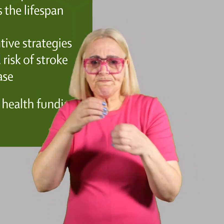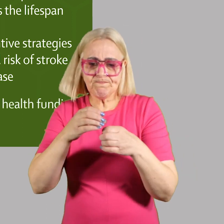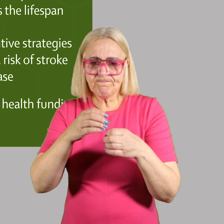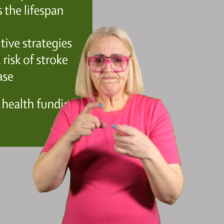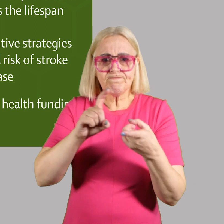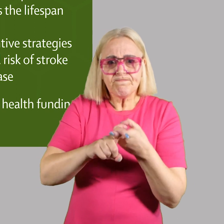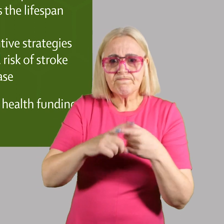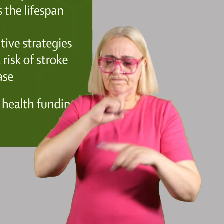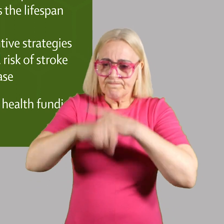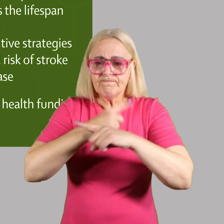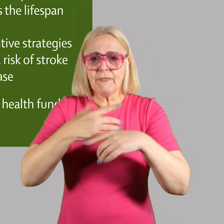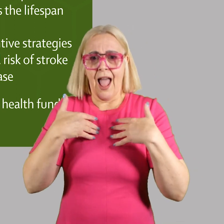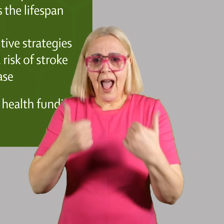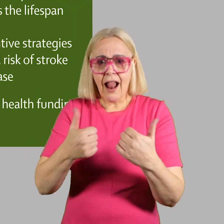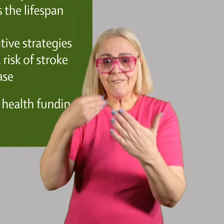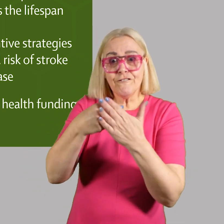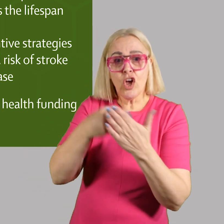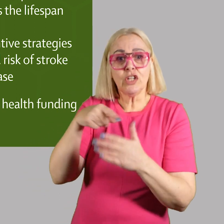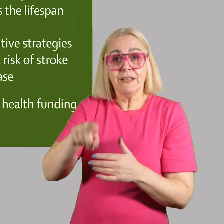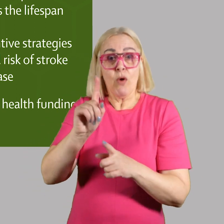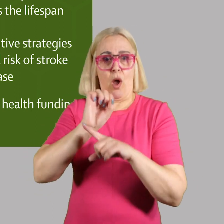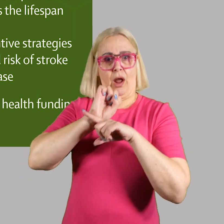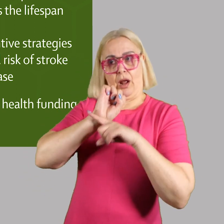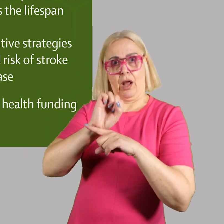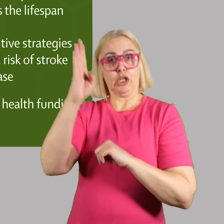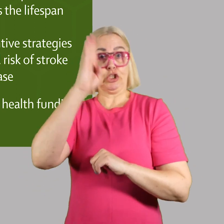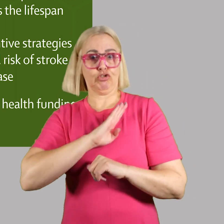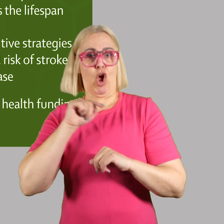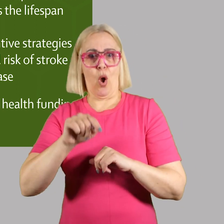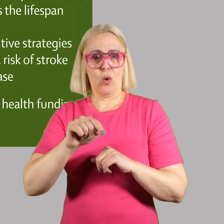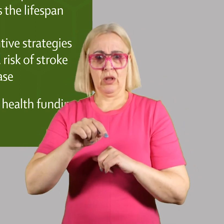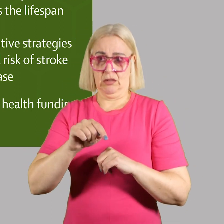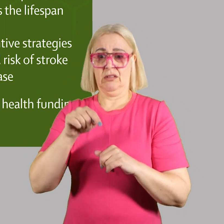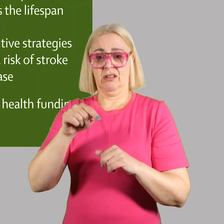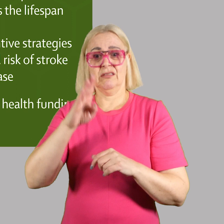Governments should allocate a fixed portion of annual health funding